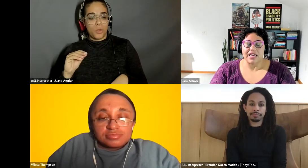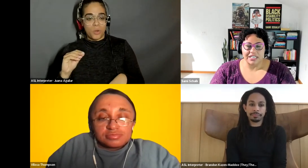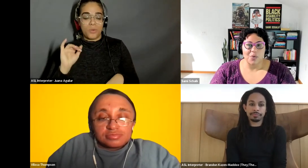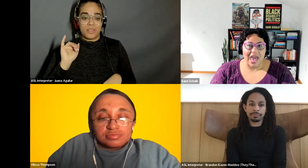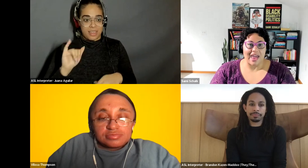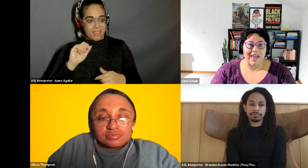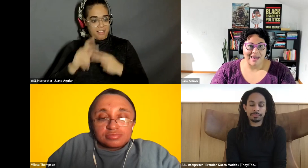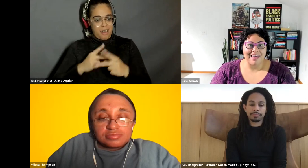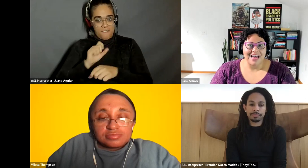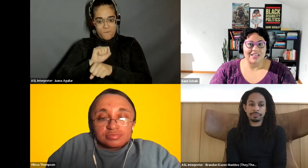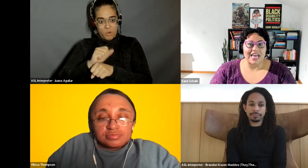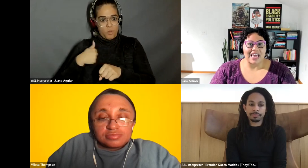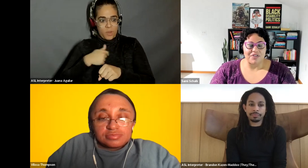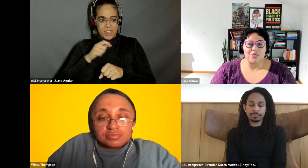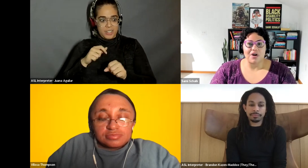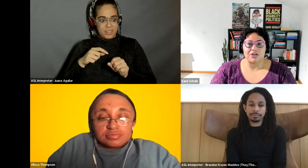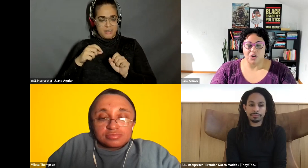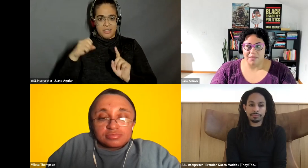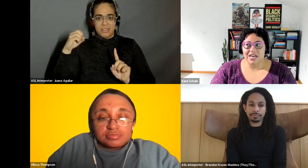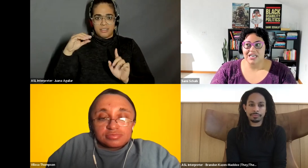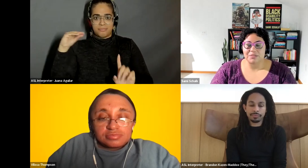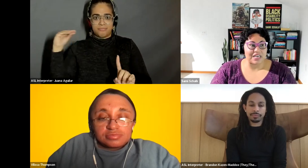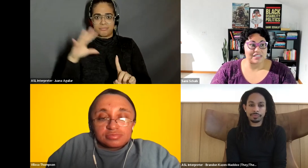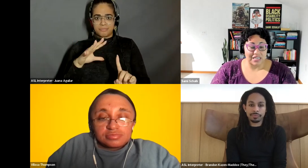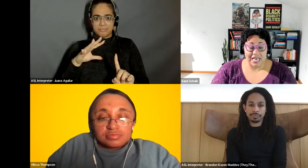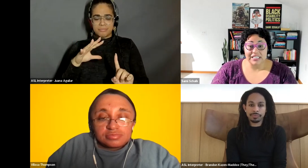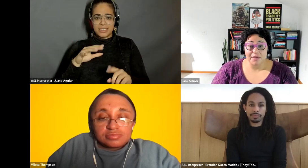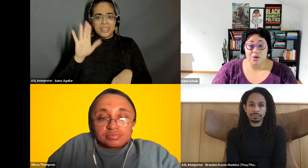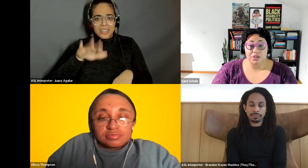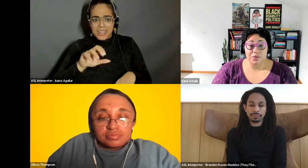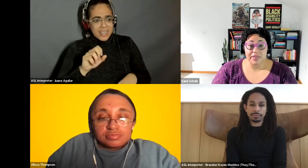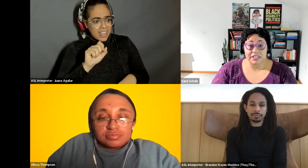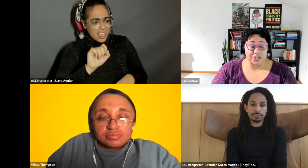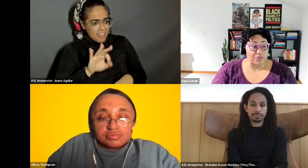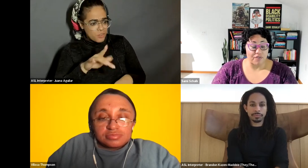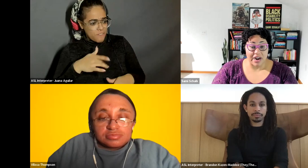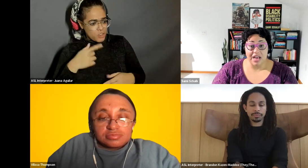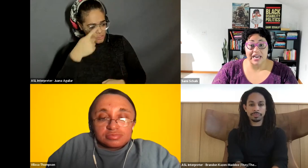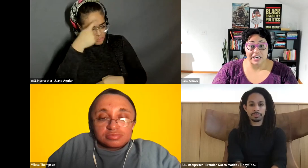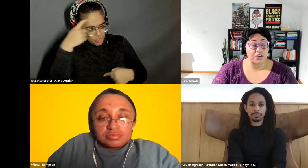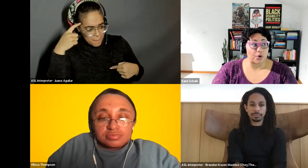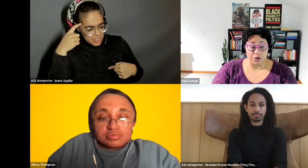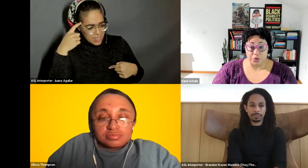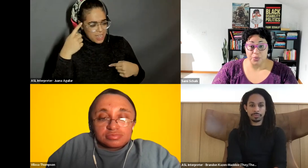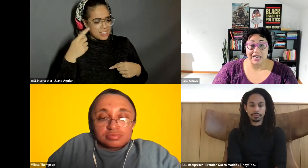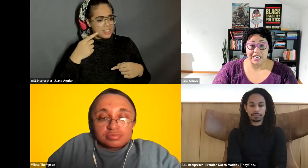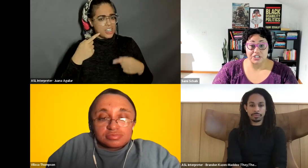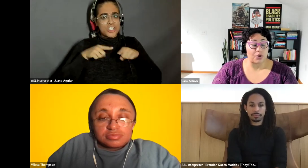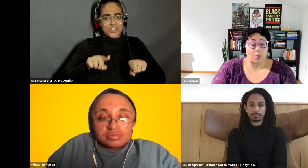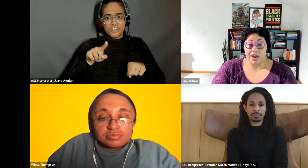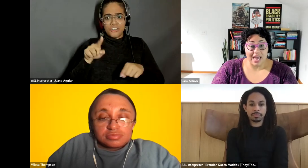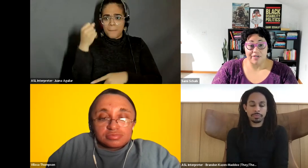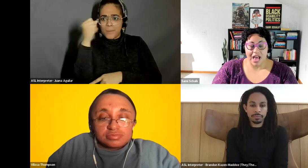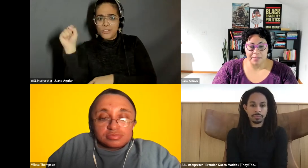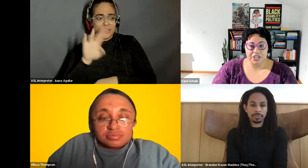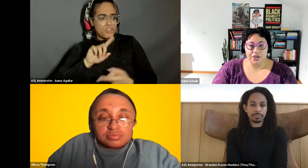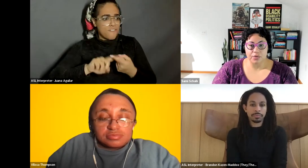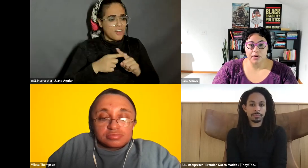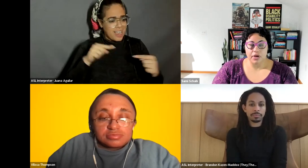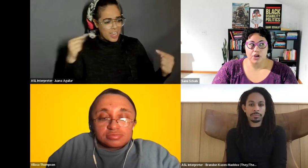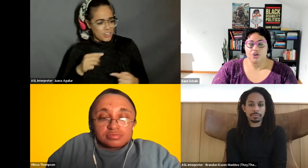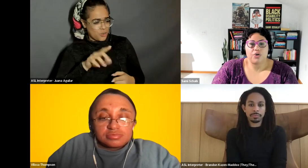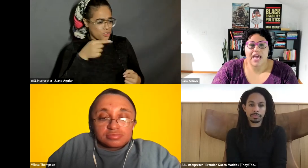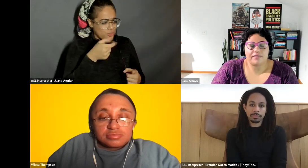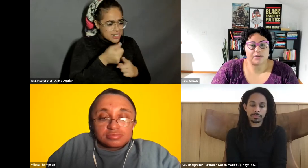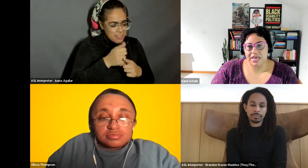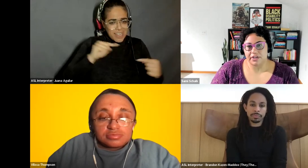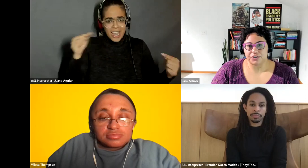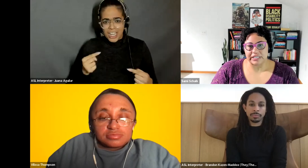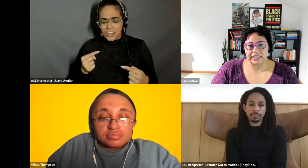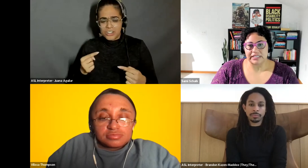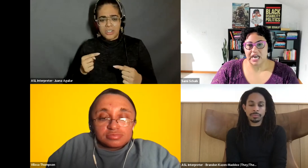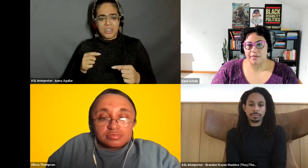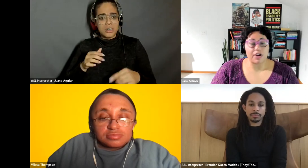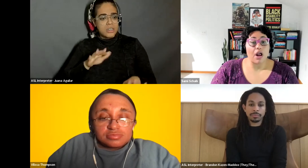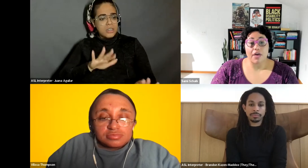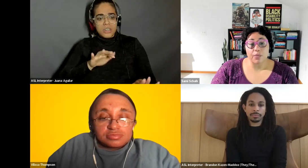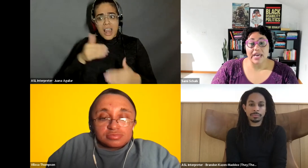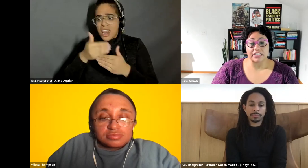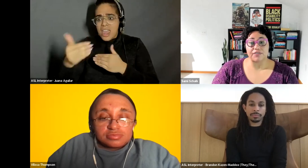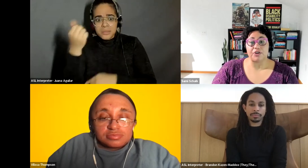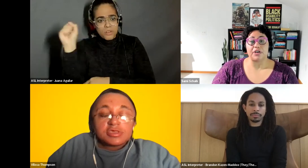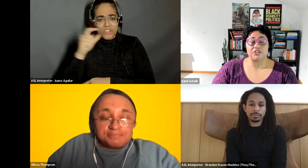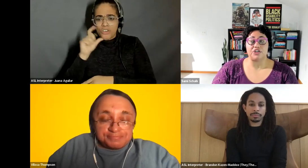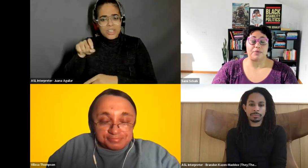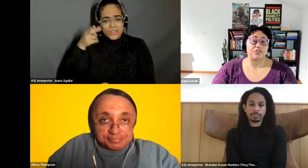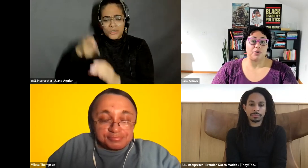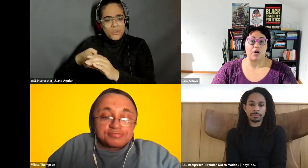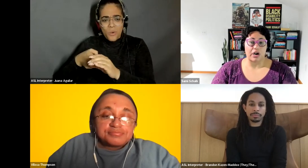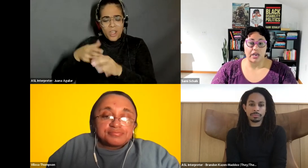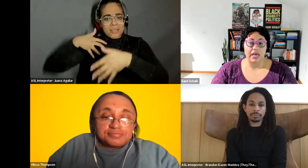Sami Schalk: It's okay, like, if you are traumatized because the last time you were doing this your friend got injured, or you got injured, or whatever happened to you. You don't have to be in the streets this time. There are other ways for you to contribute to the work